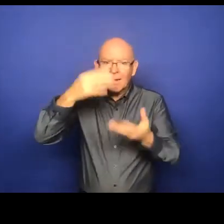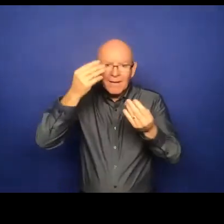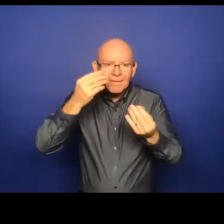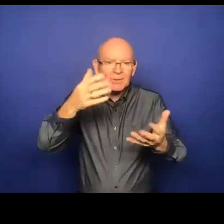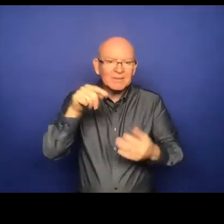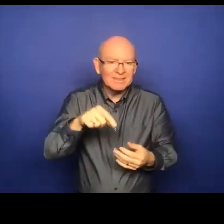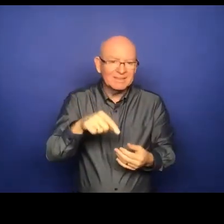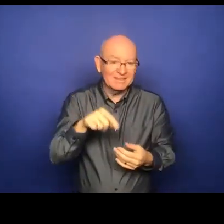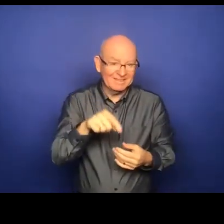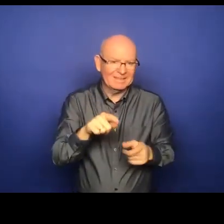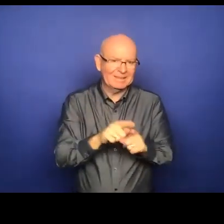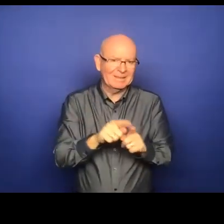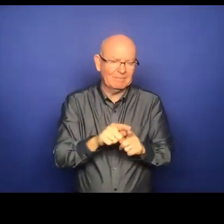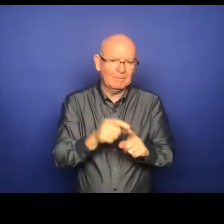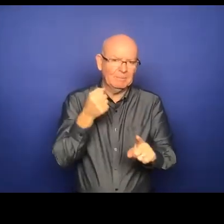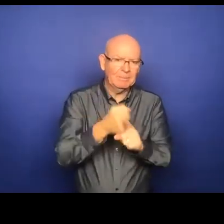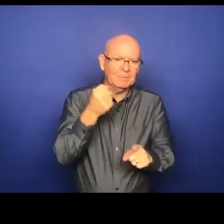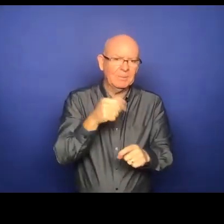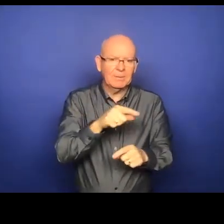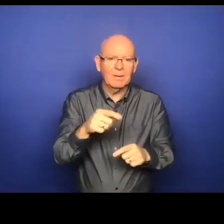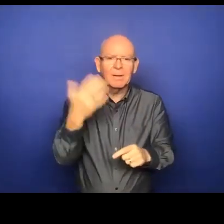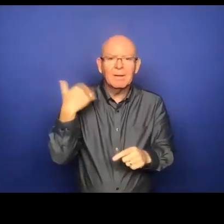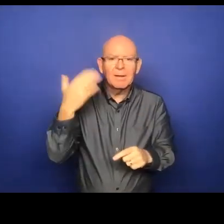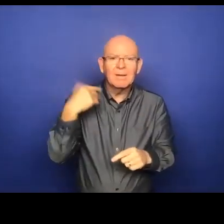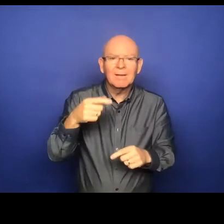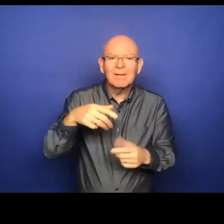transitioned to other data collection modes, particularly telephone